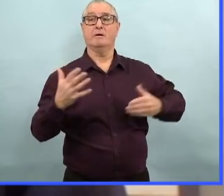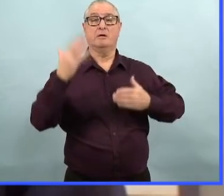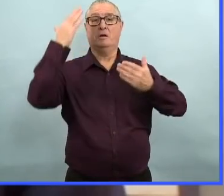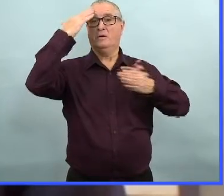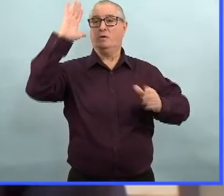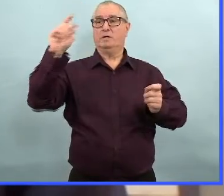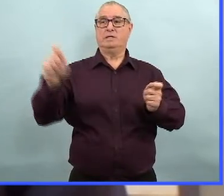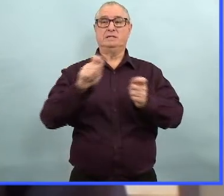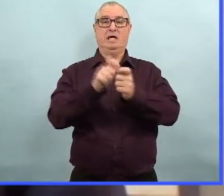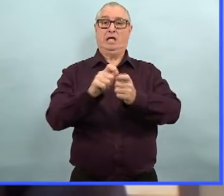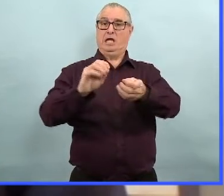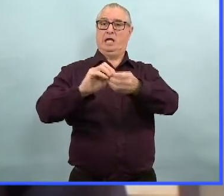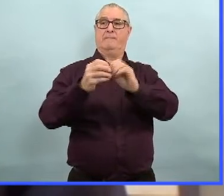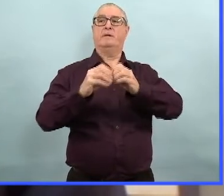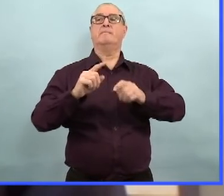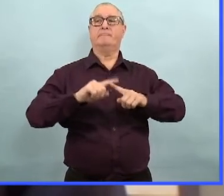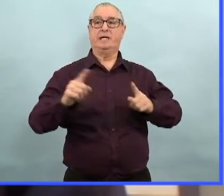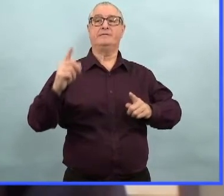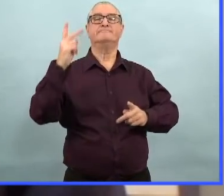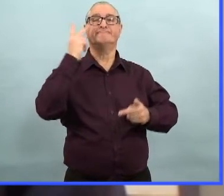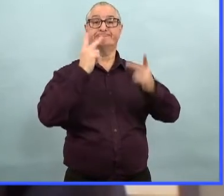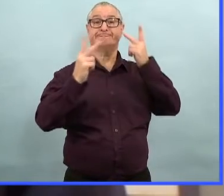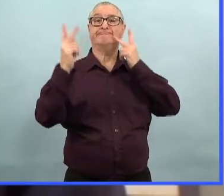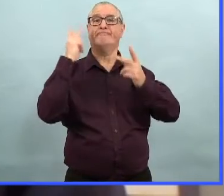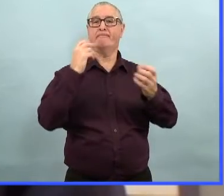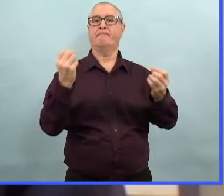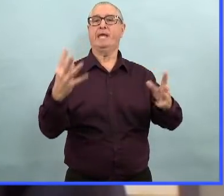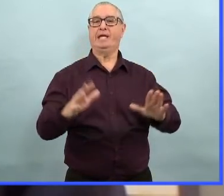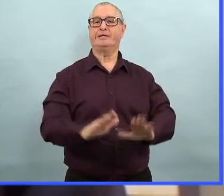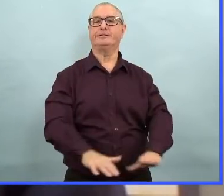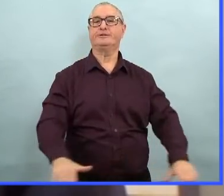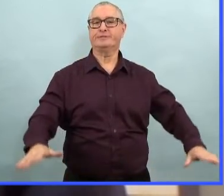in pediatric admissions at this point but again shared health will be able to provide